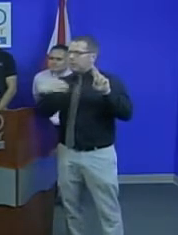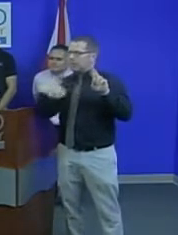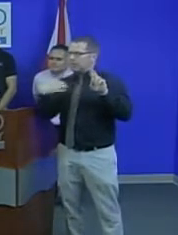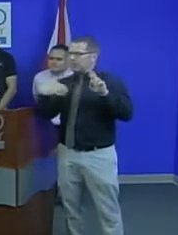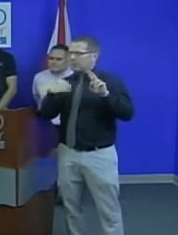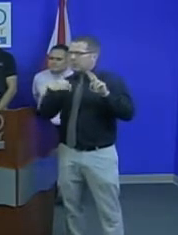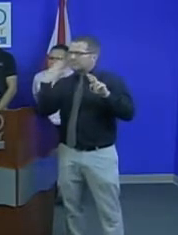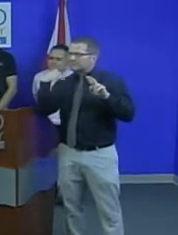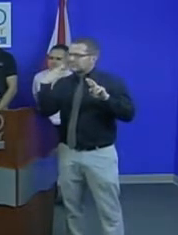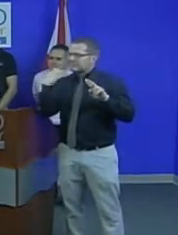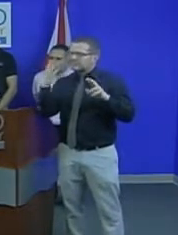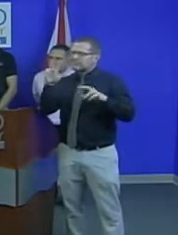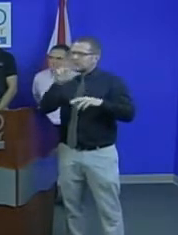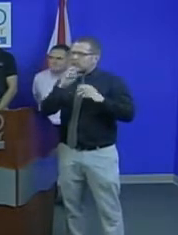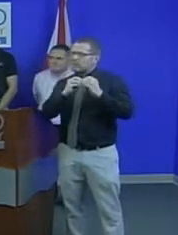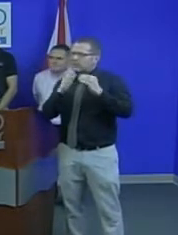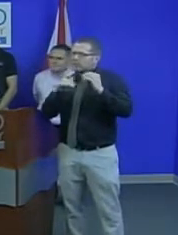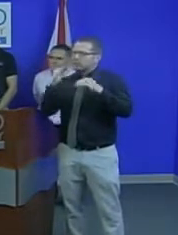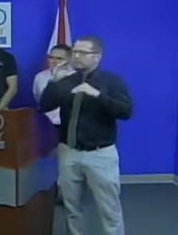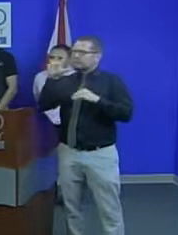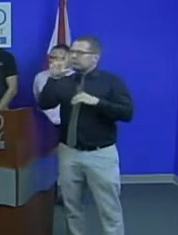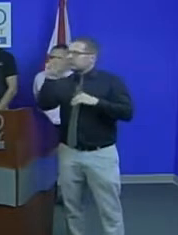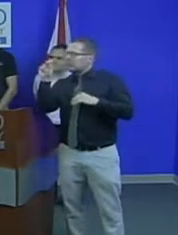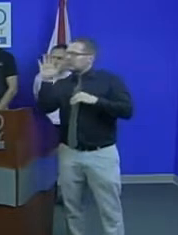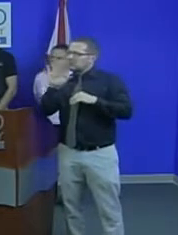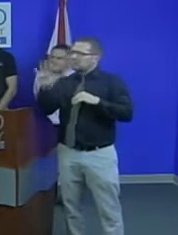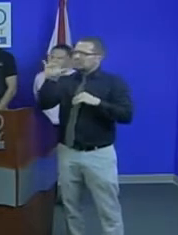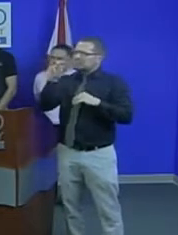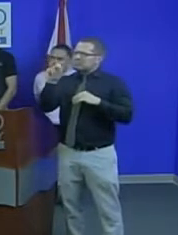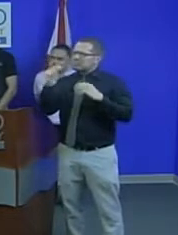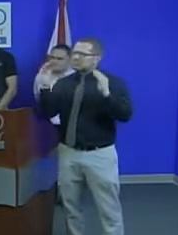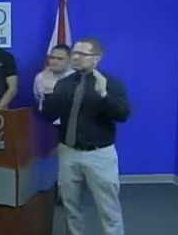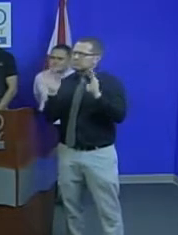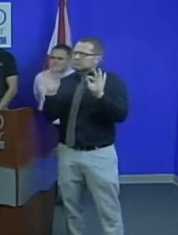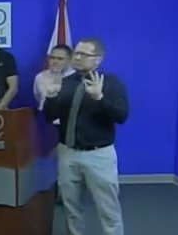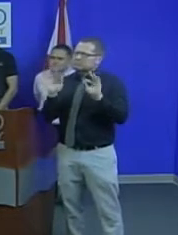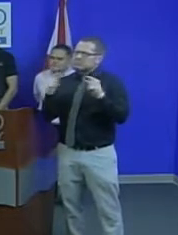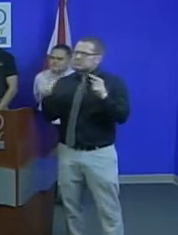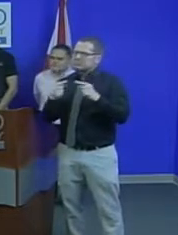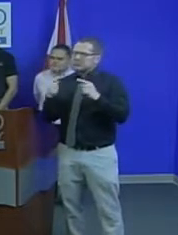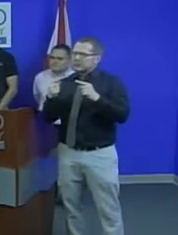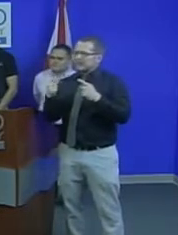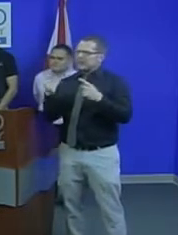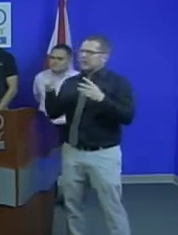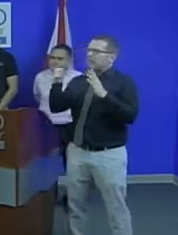BROWARD HAD MORE THAN 30 CASES OF MINOR INJURIES, CUTS FROM TRYING TO APPLY PANELS P TRIP